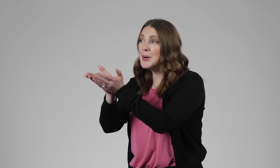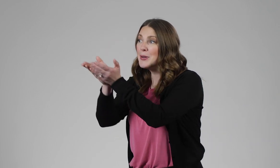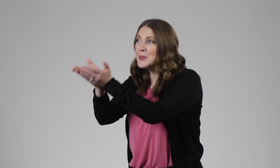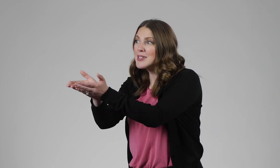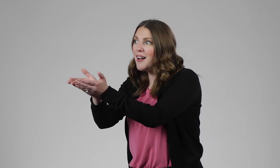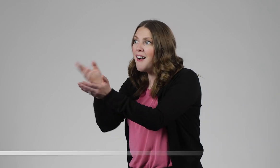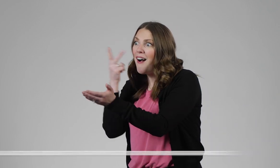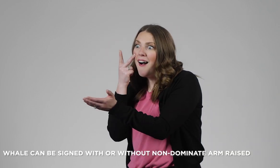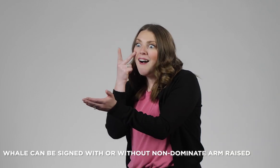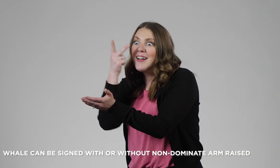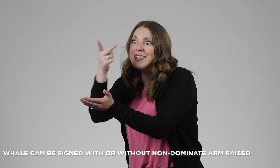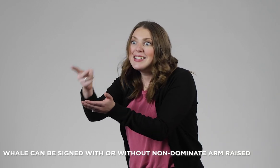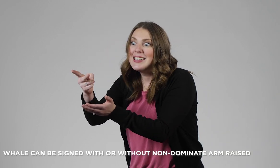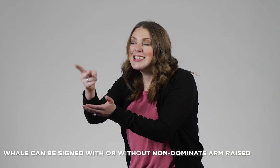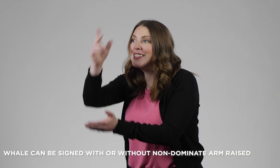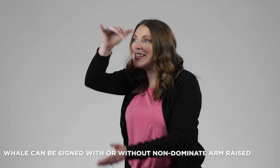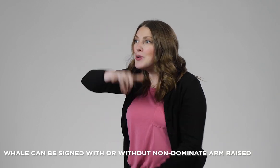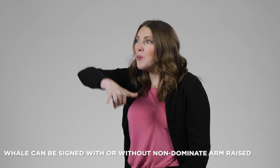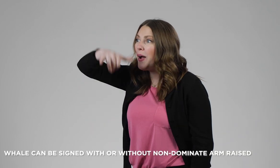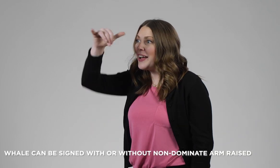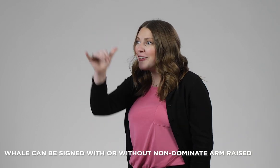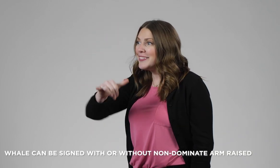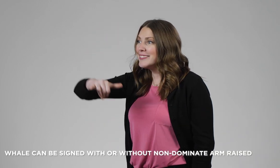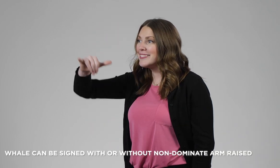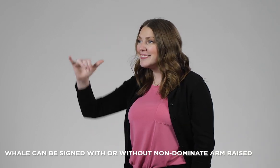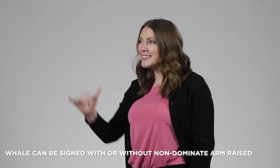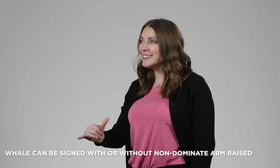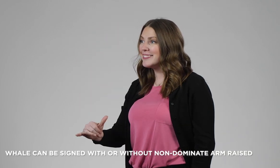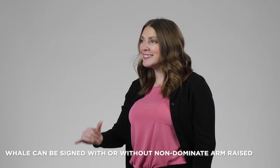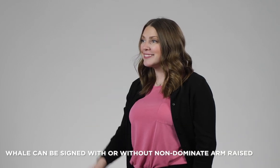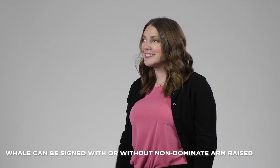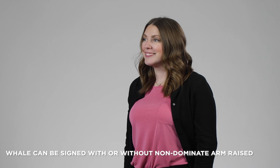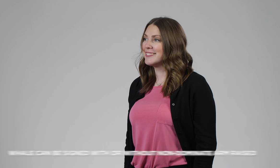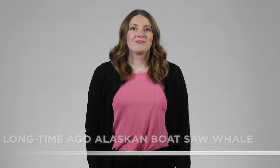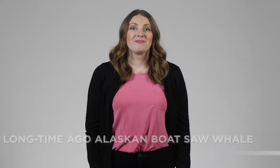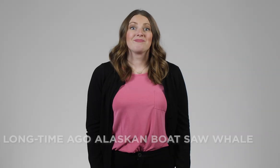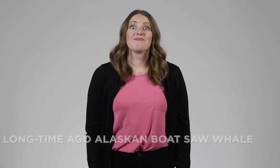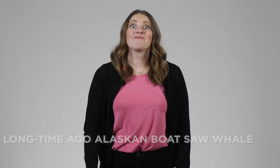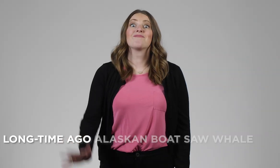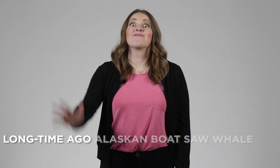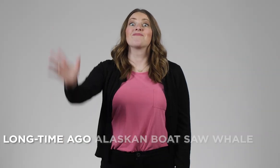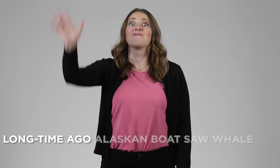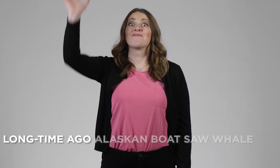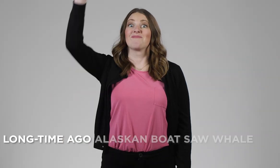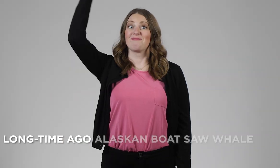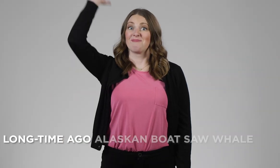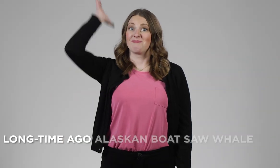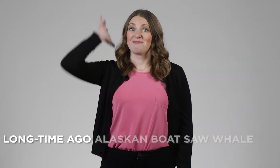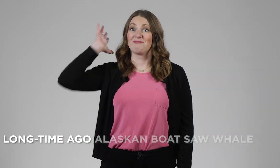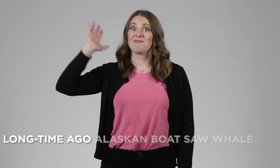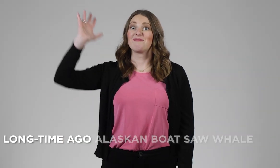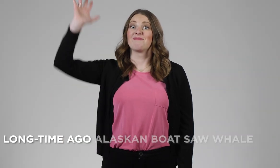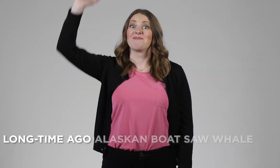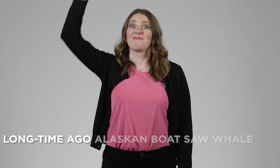boat see whale'.